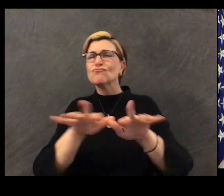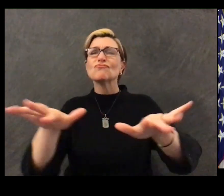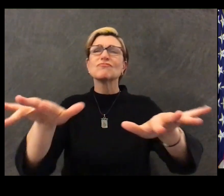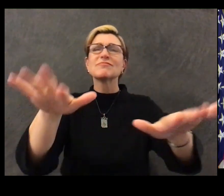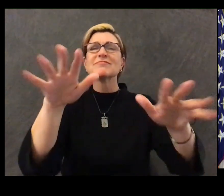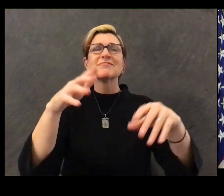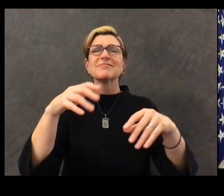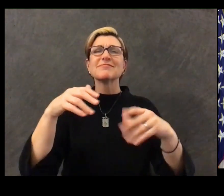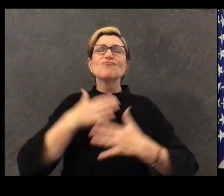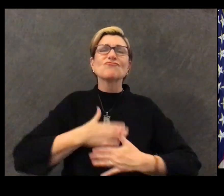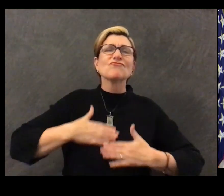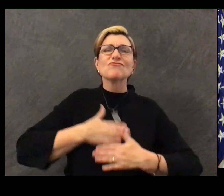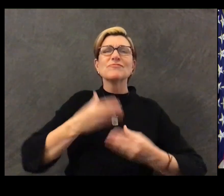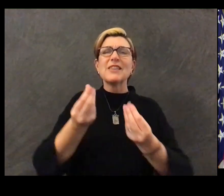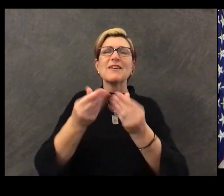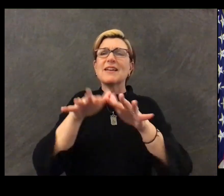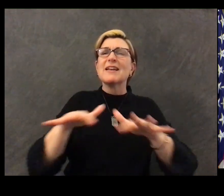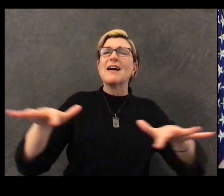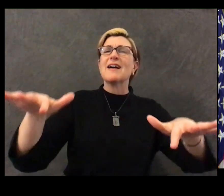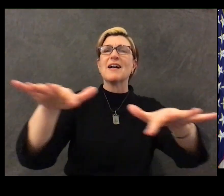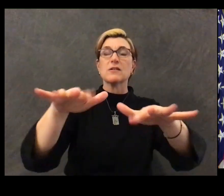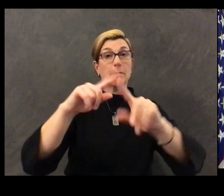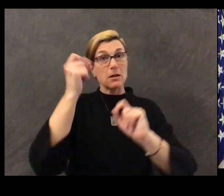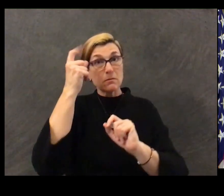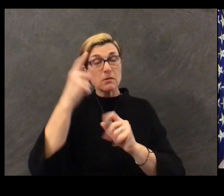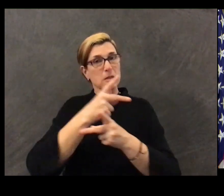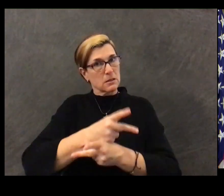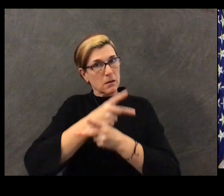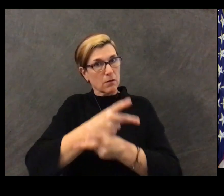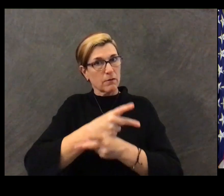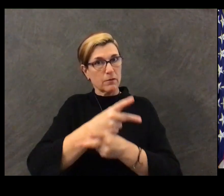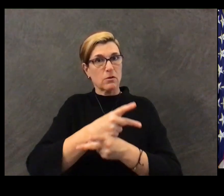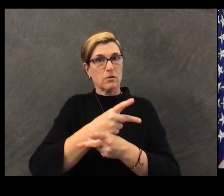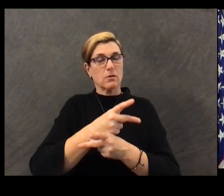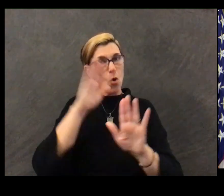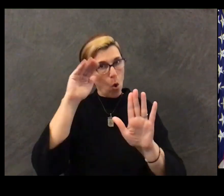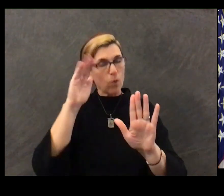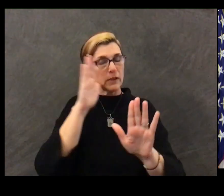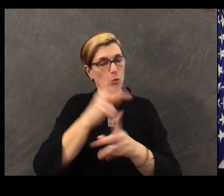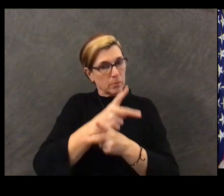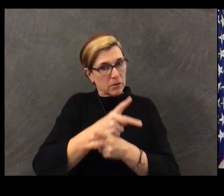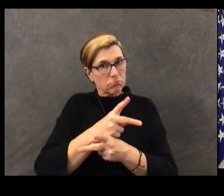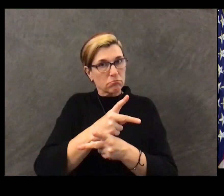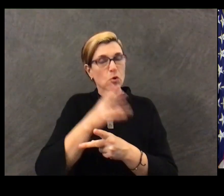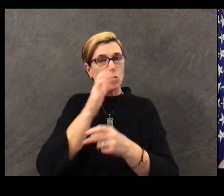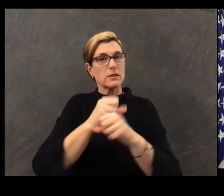precautions and hopefully it'll be just reasonable my administration has